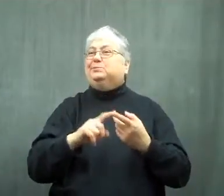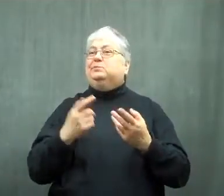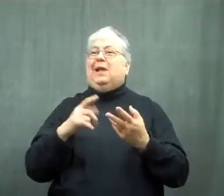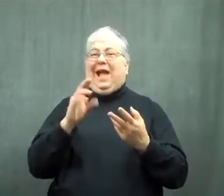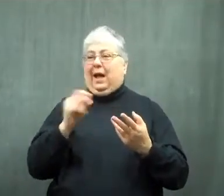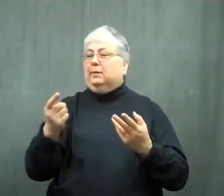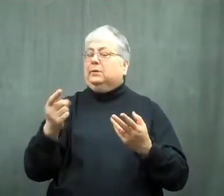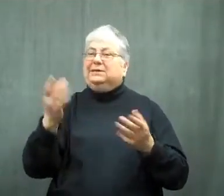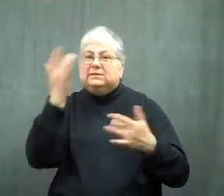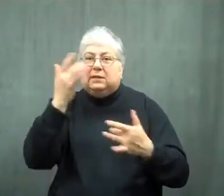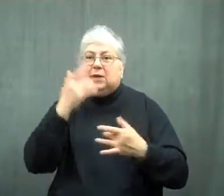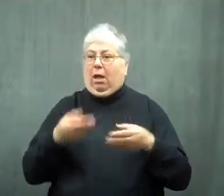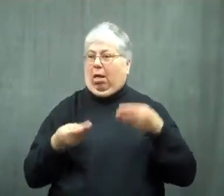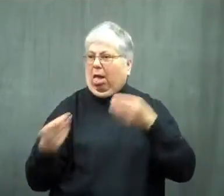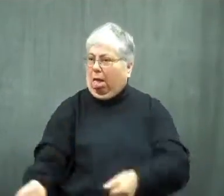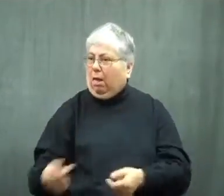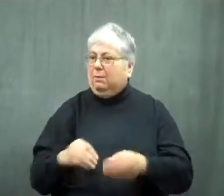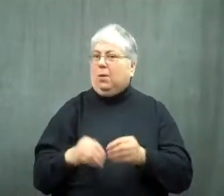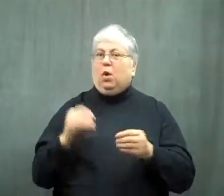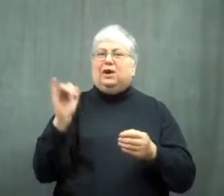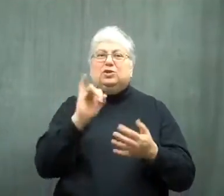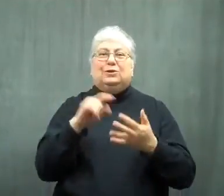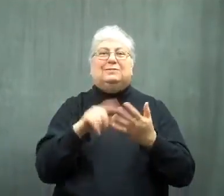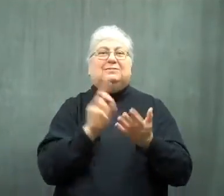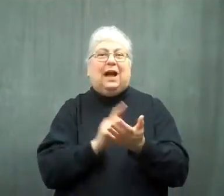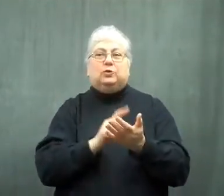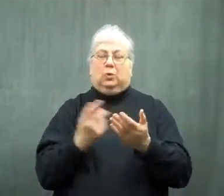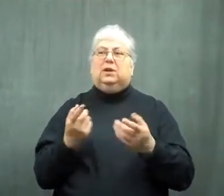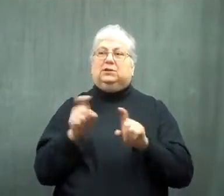It also costs more because of the illnesses it causes and medical expenses.